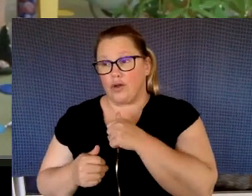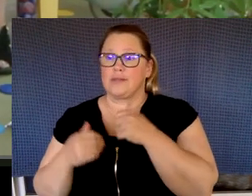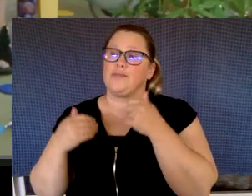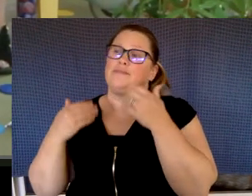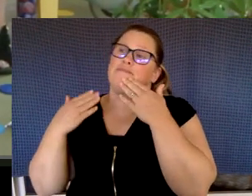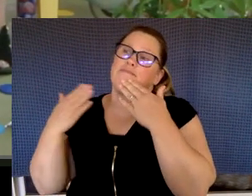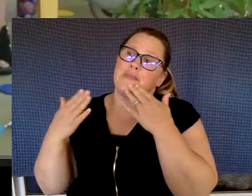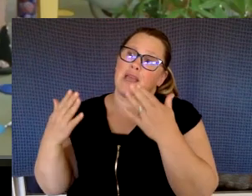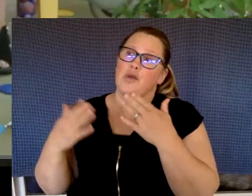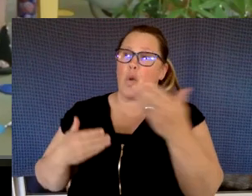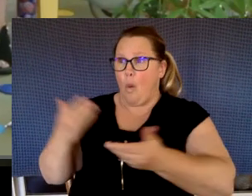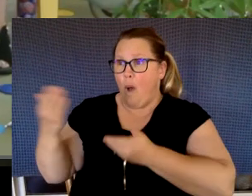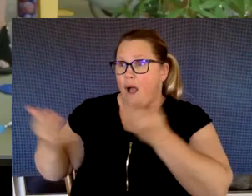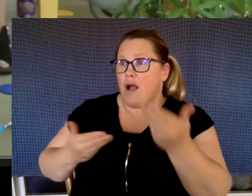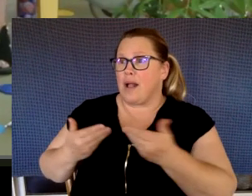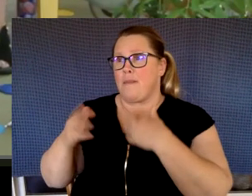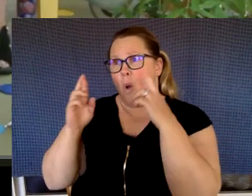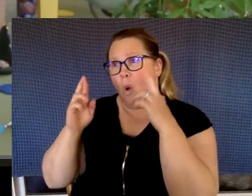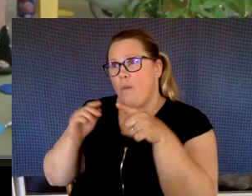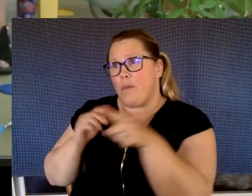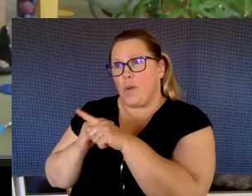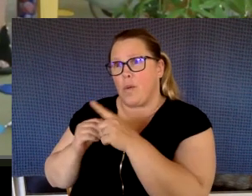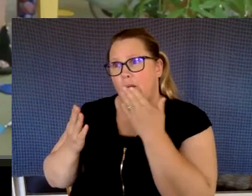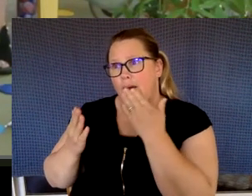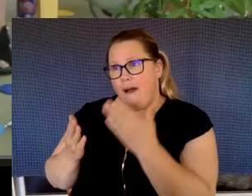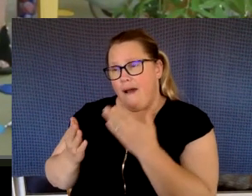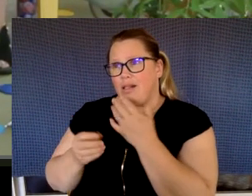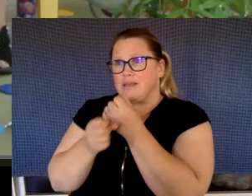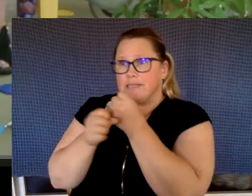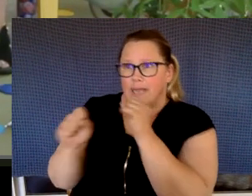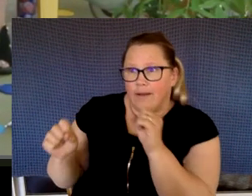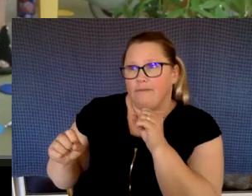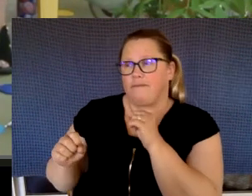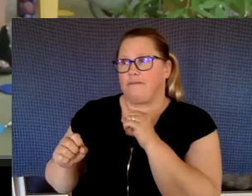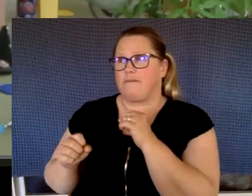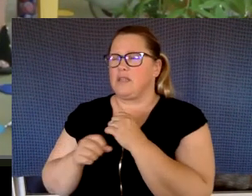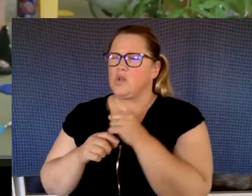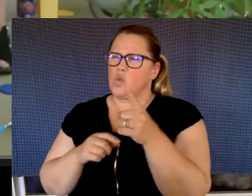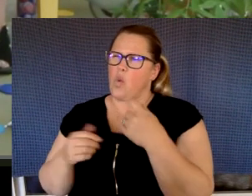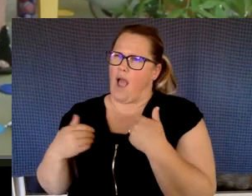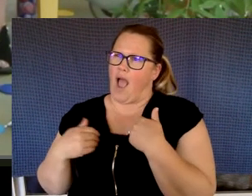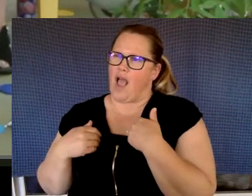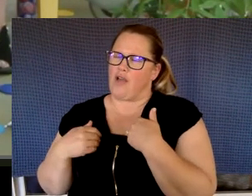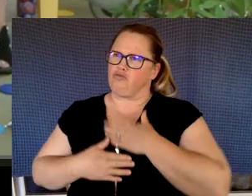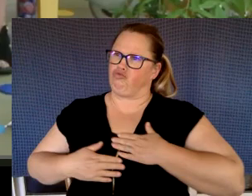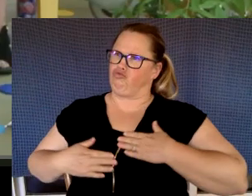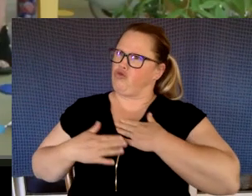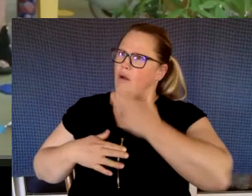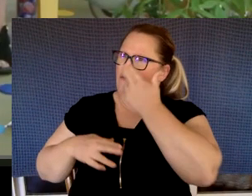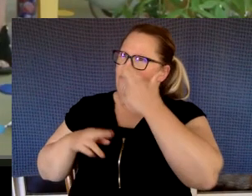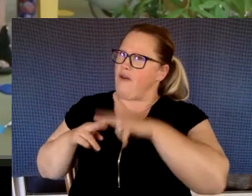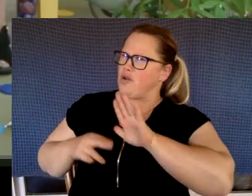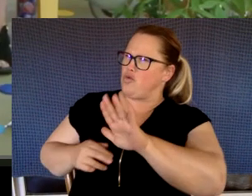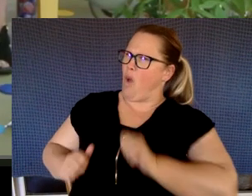we'd like to welcome you. We hope that you're doing well. That you're staying safe. That you are having some joy in your life and